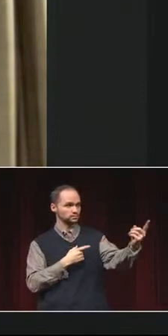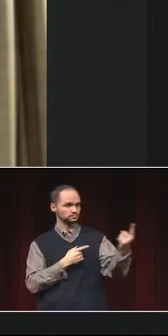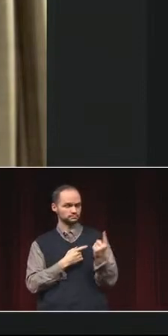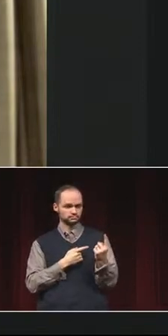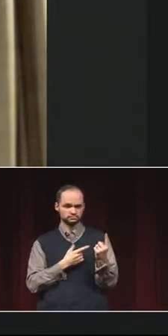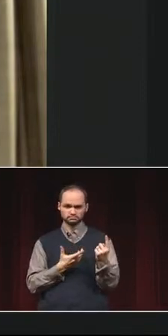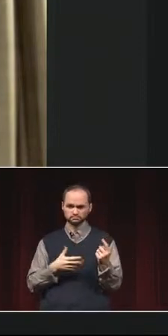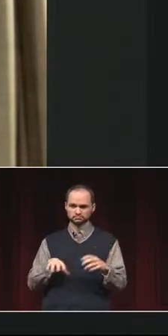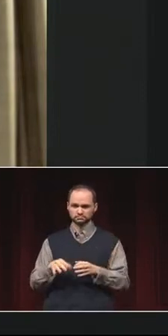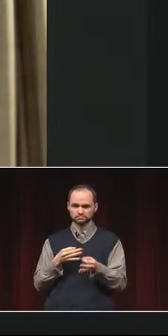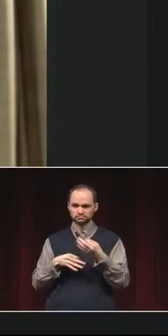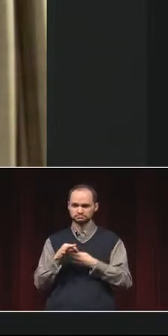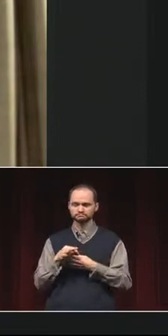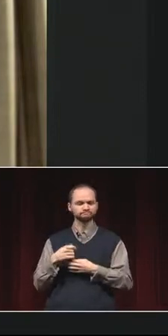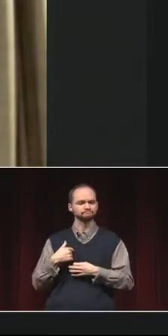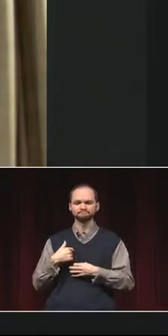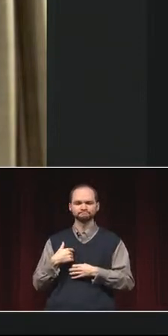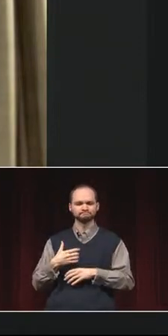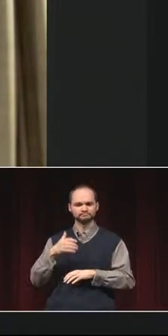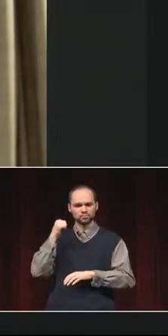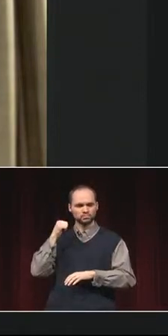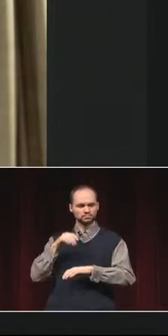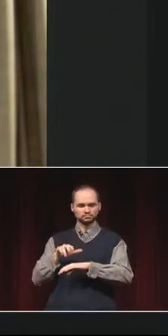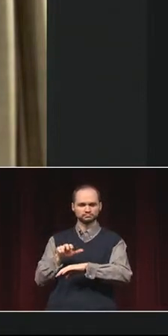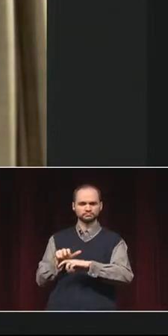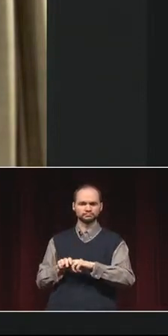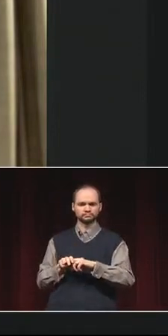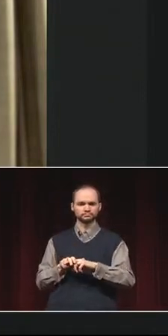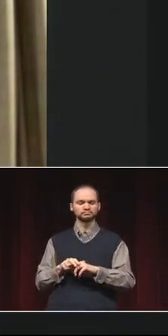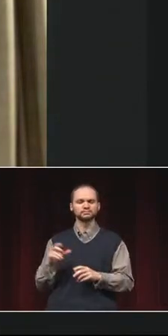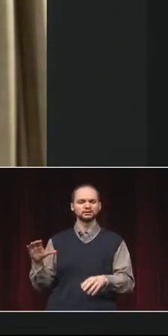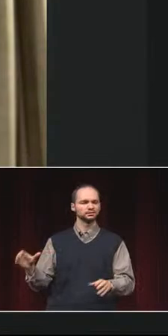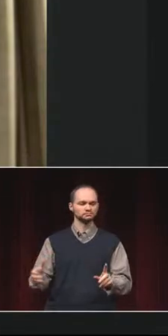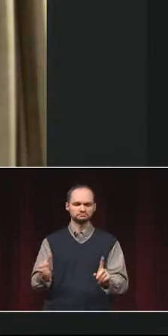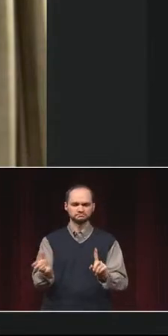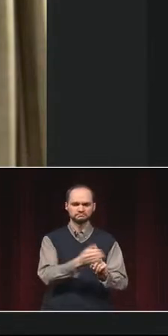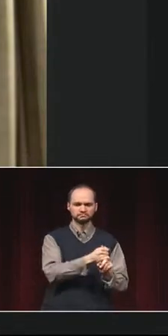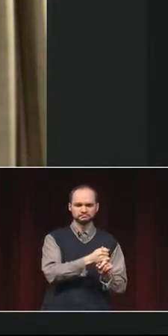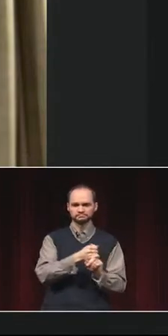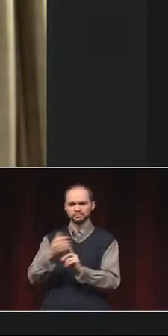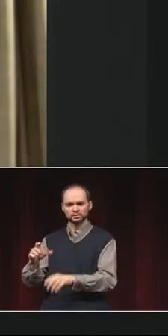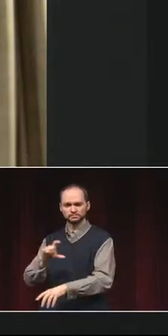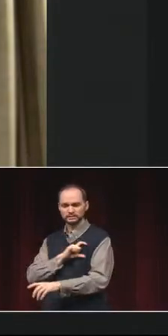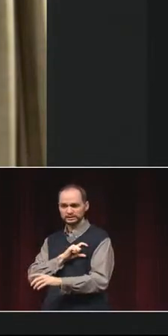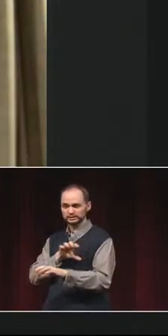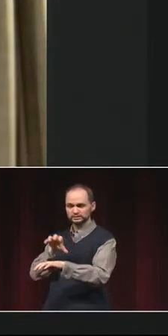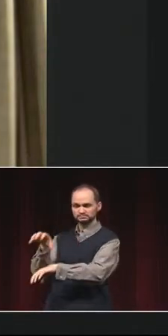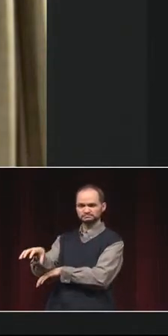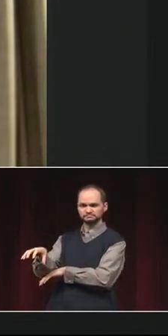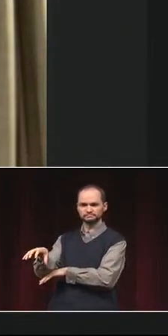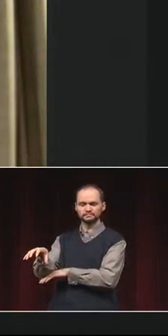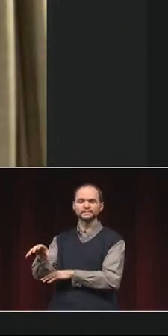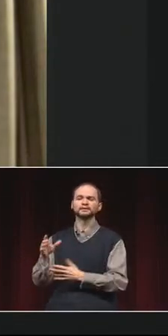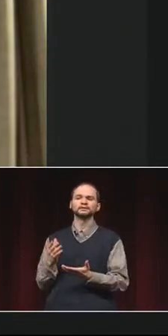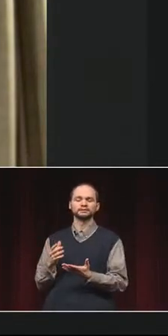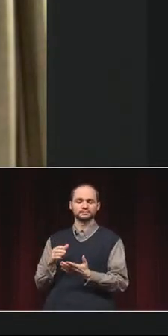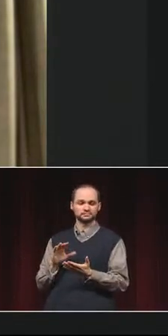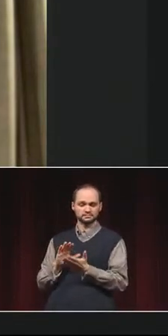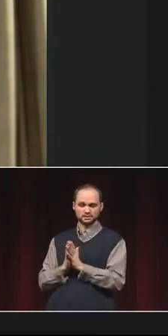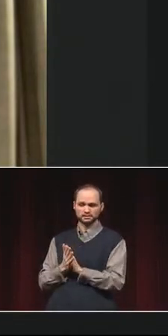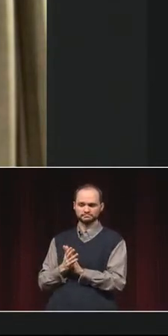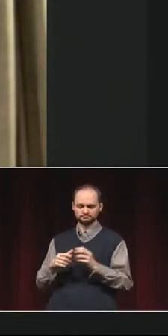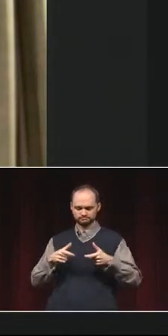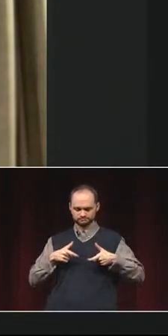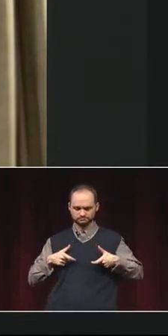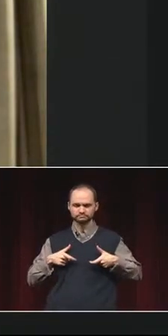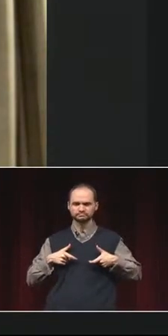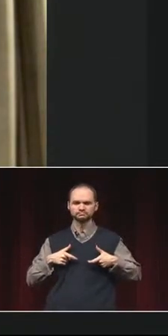taken to the police station, booked for breaking the law and became inmate number 7053.